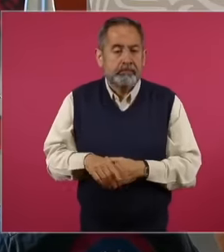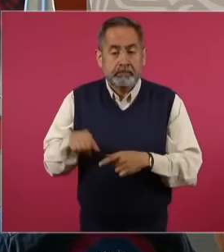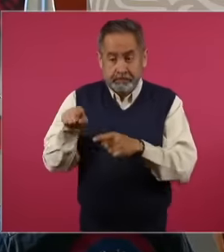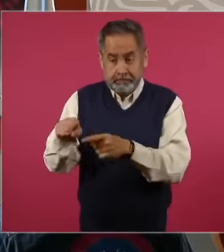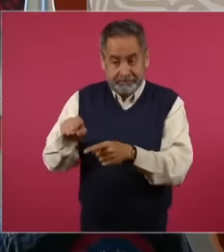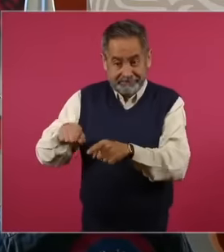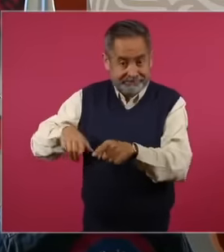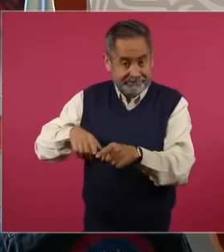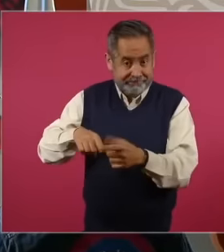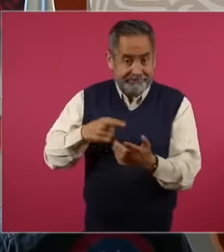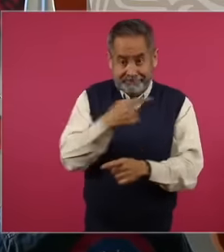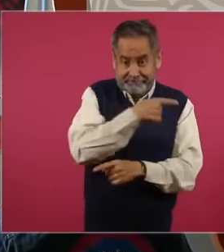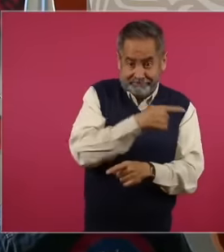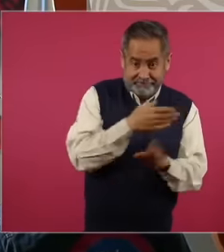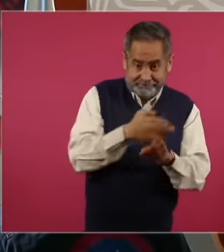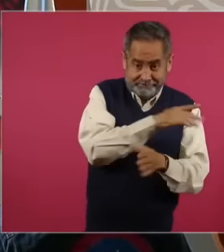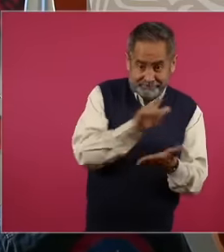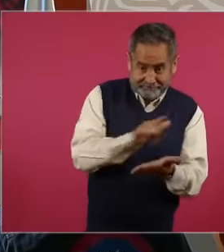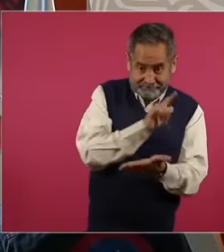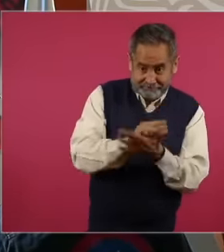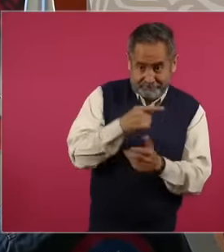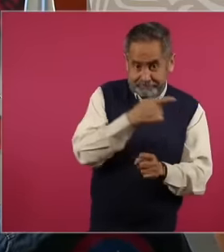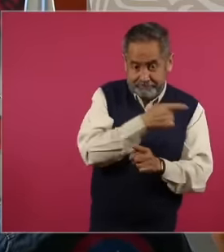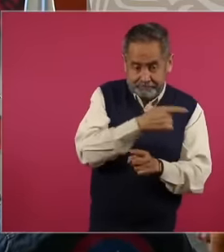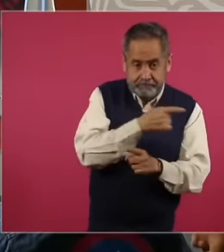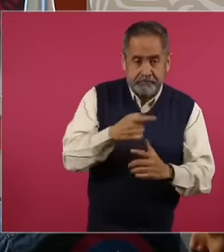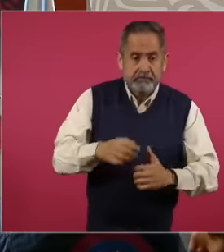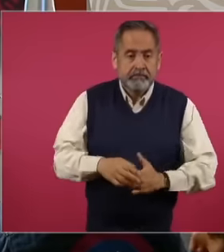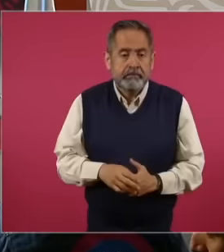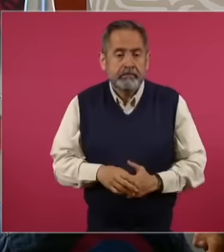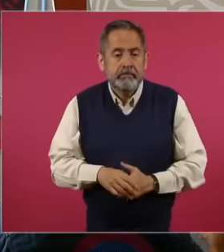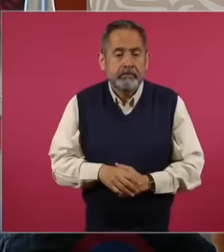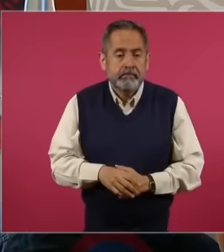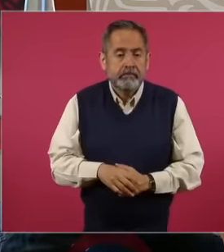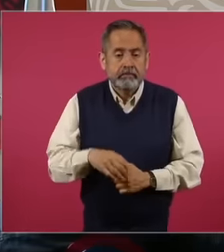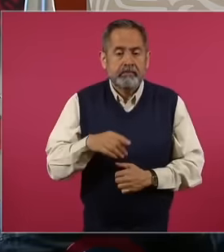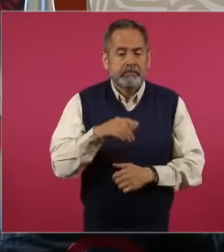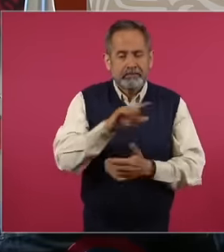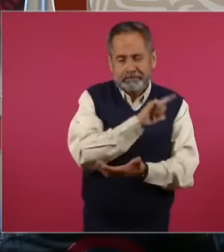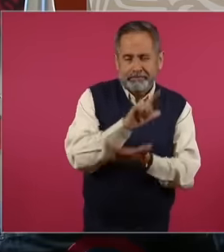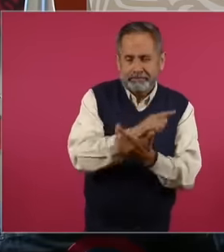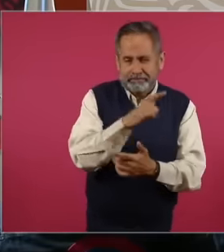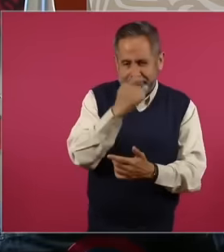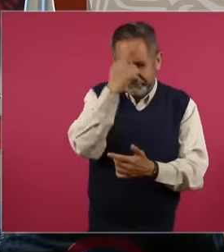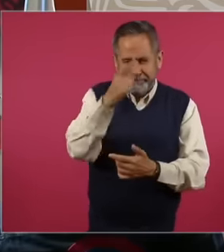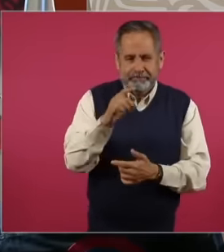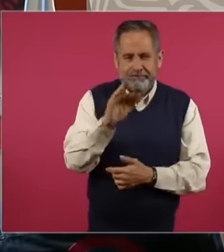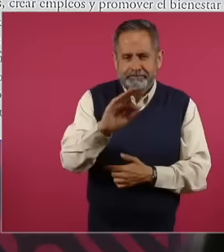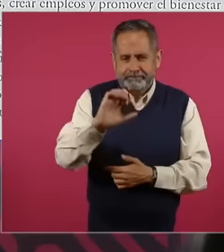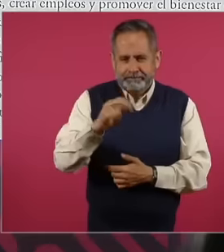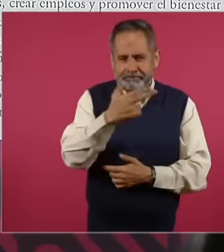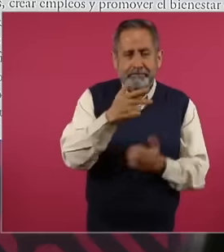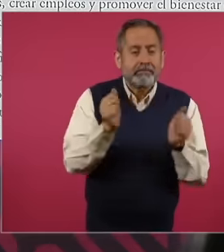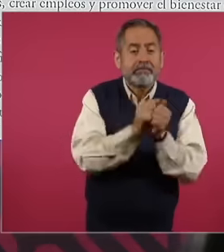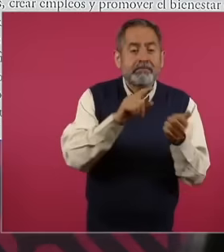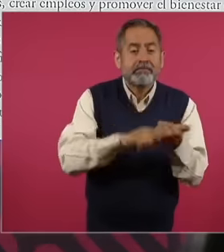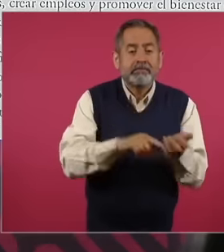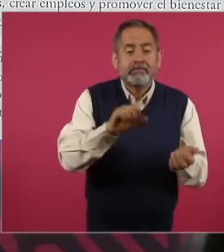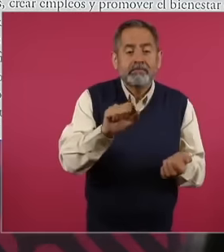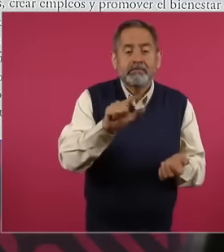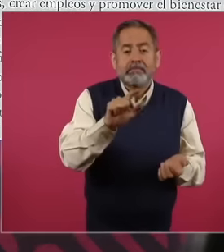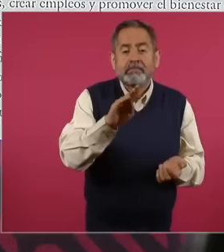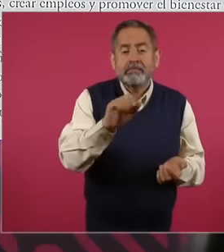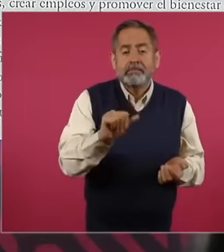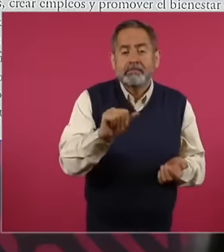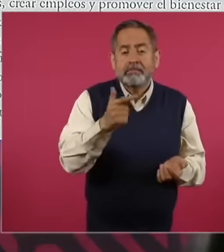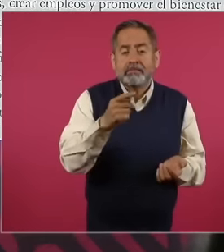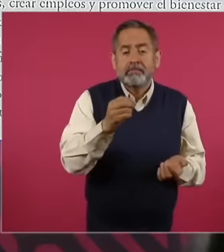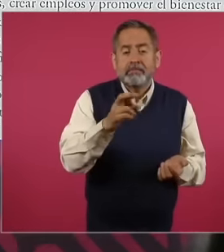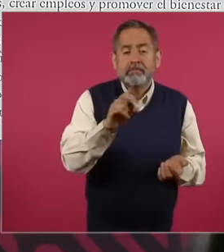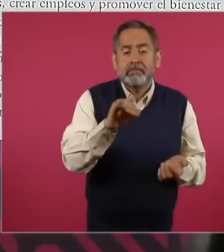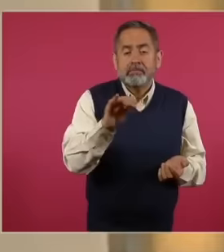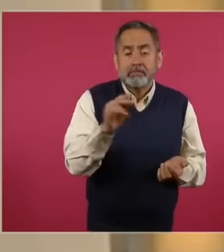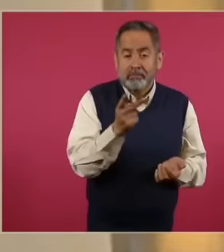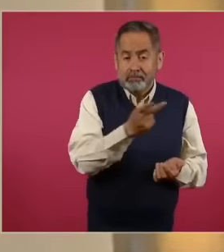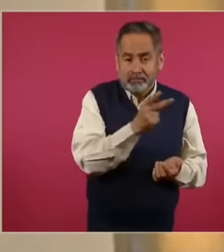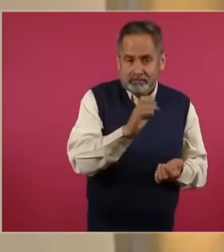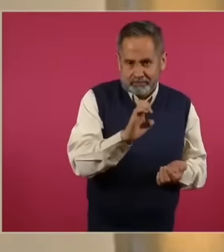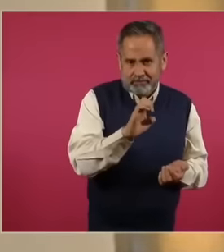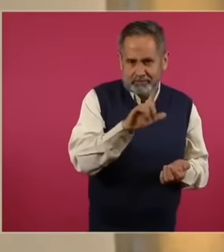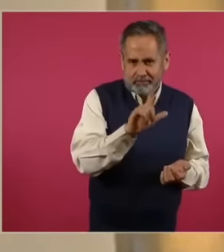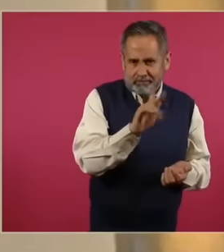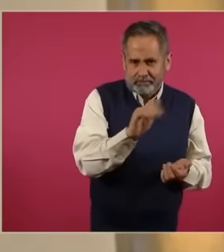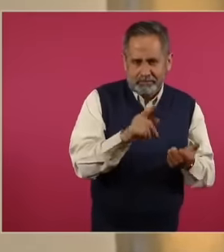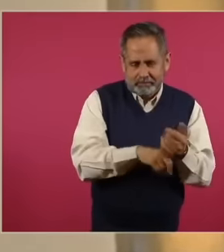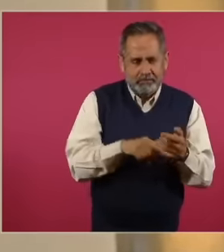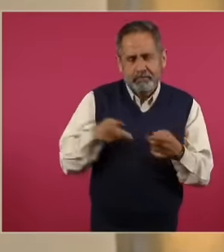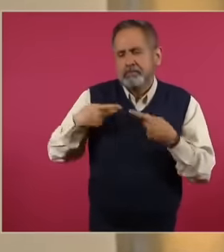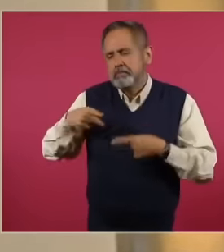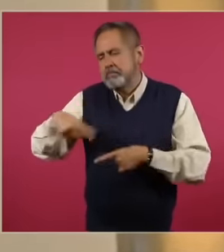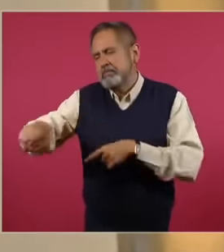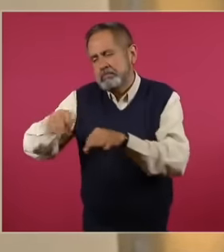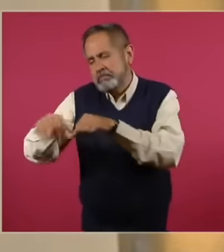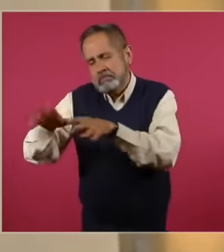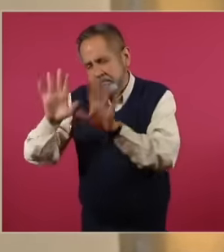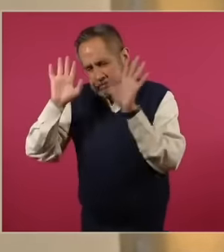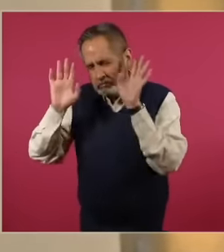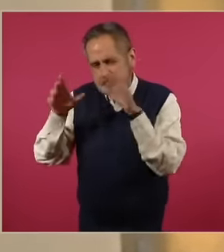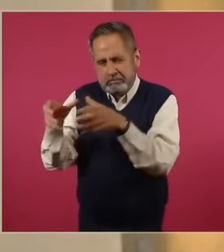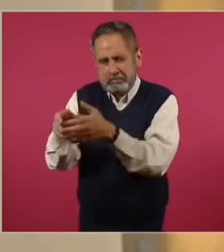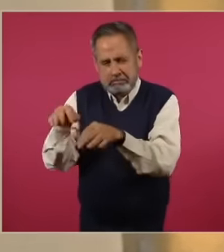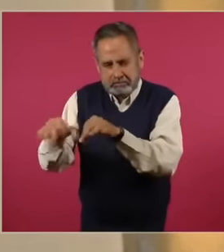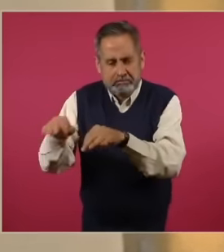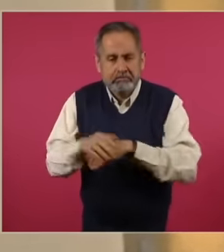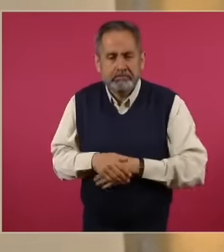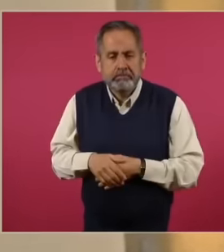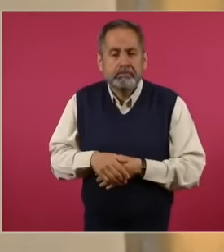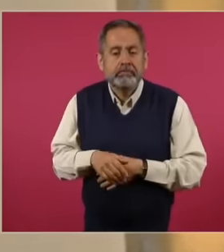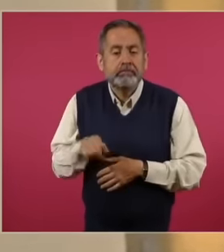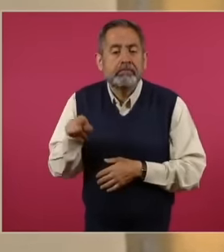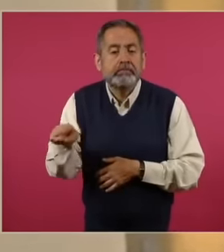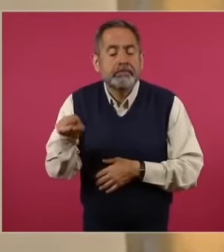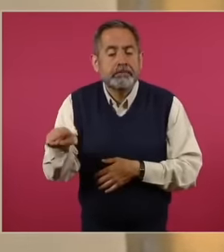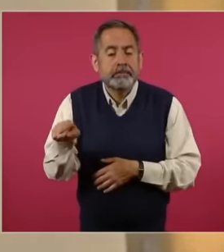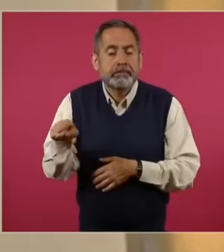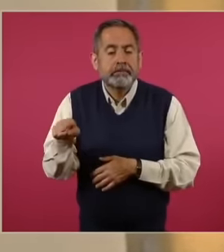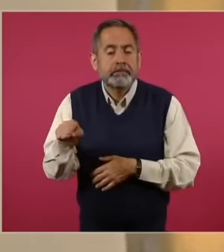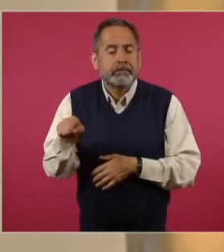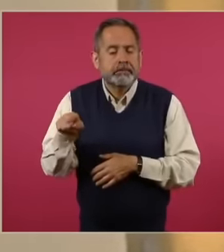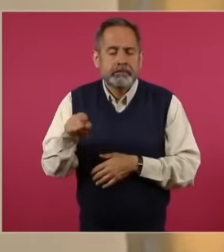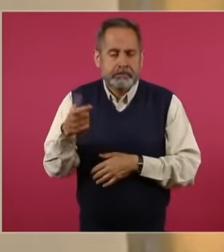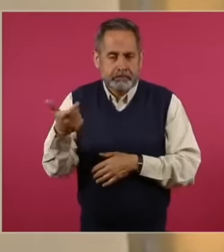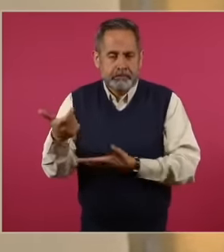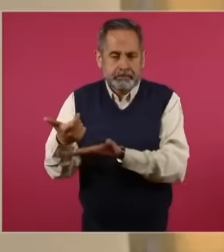Calderón law with the teacher, Vester Gordillo, a worker in the State Service retires or